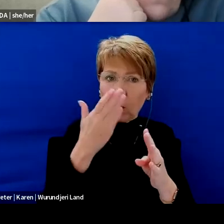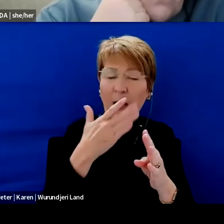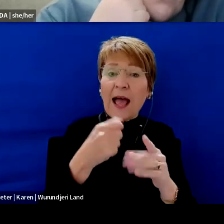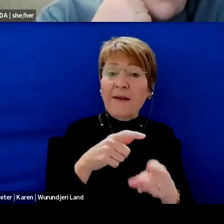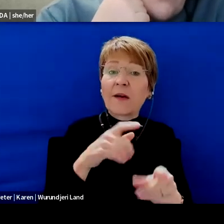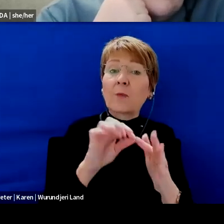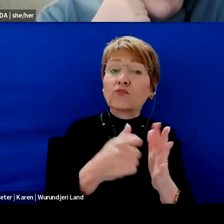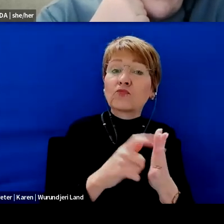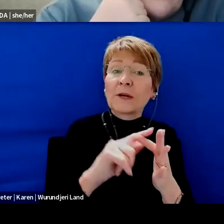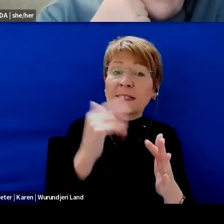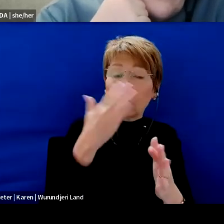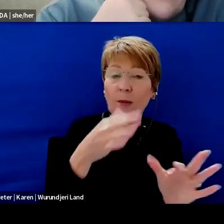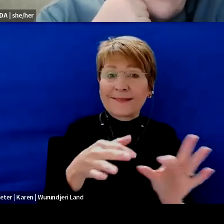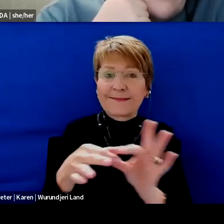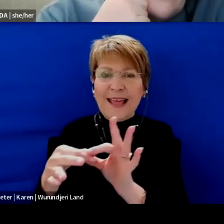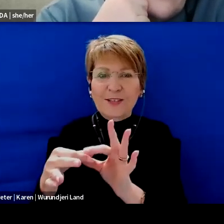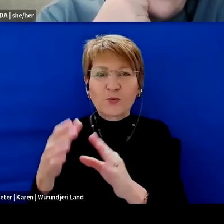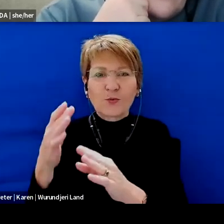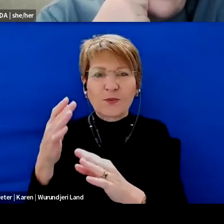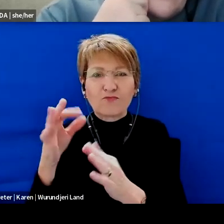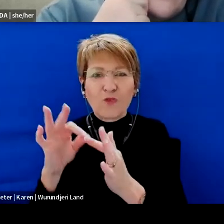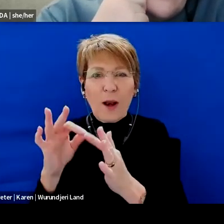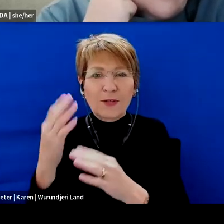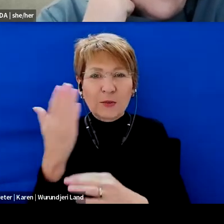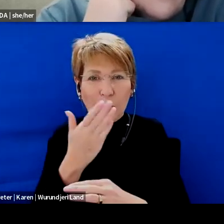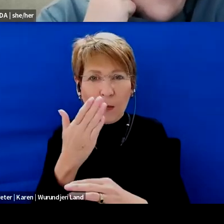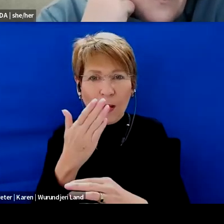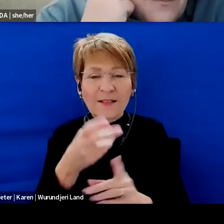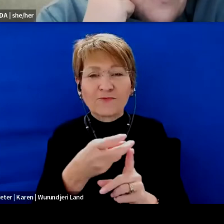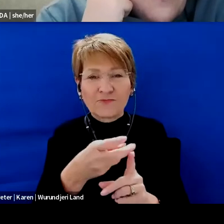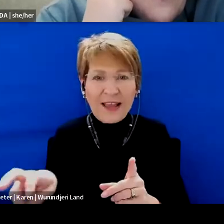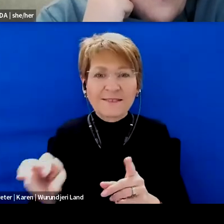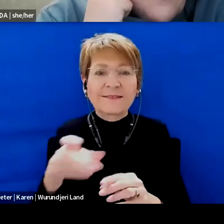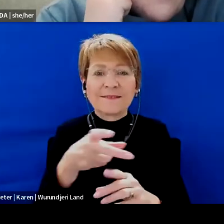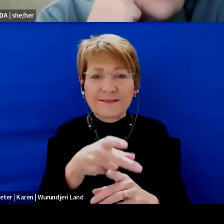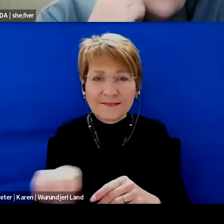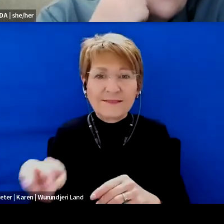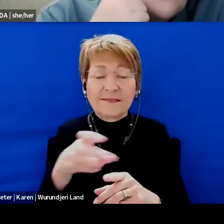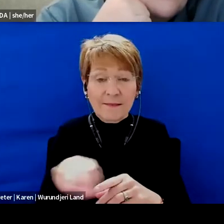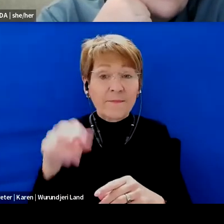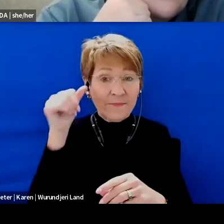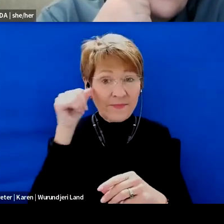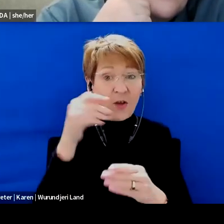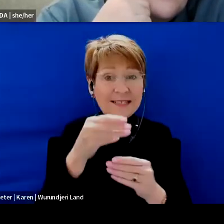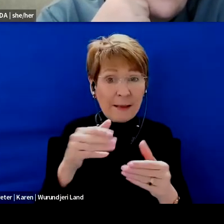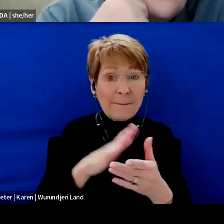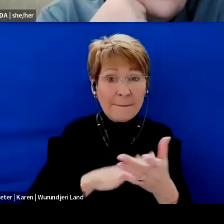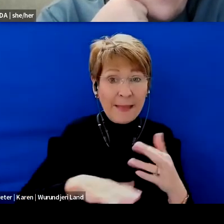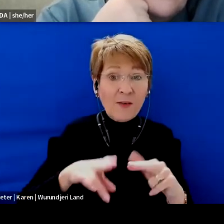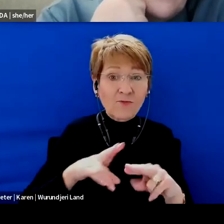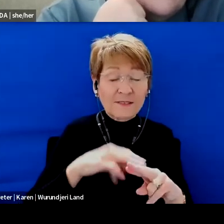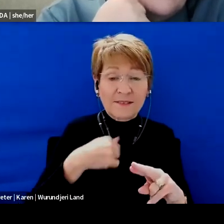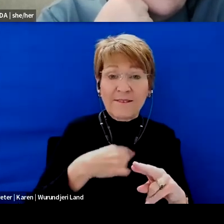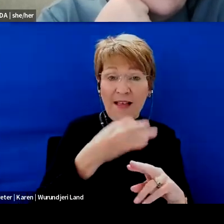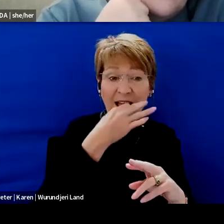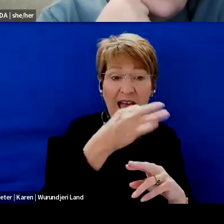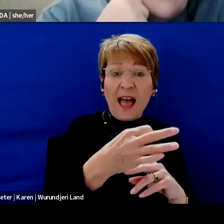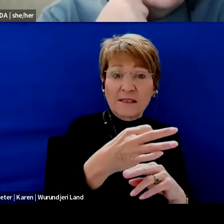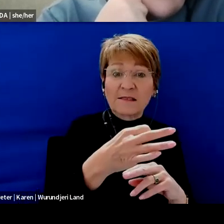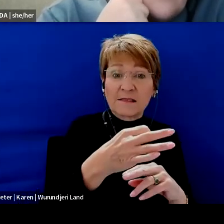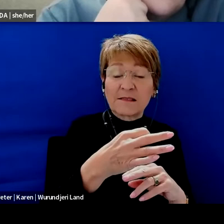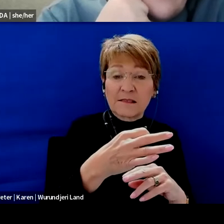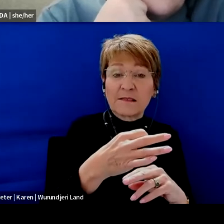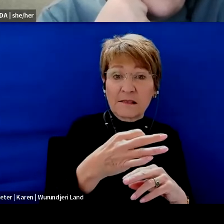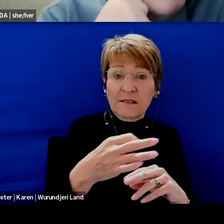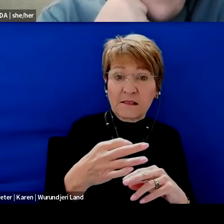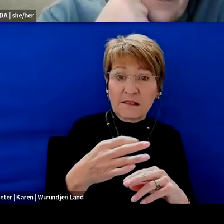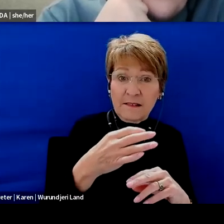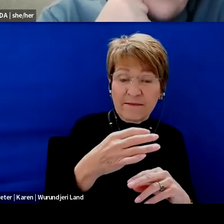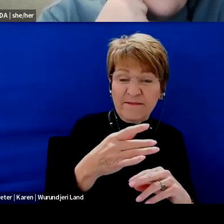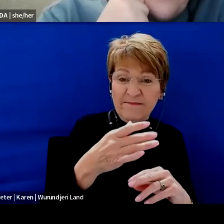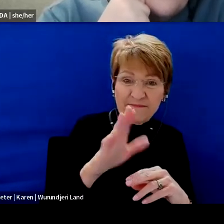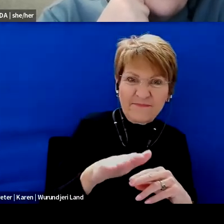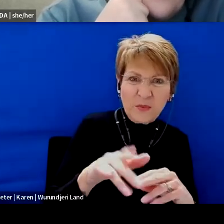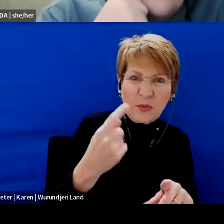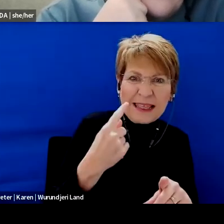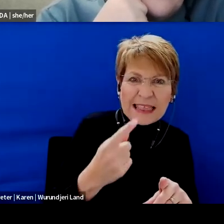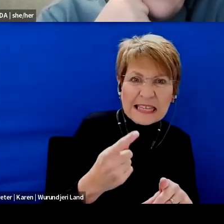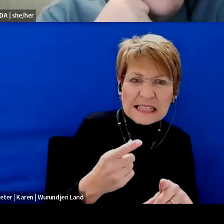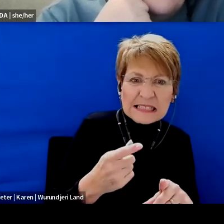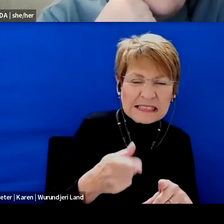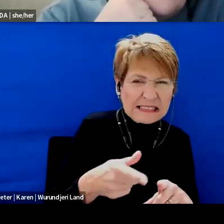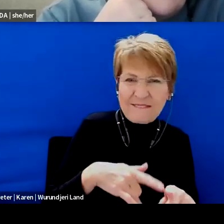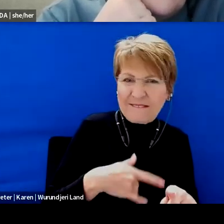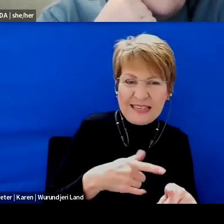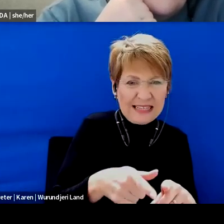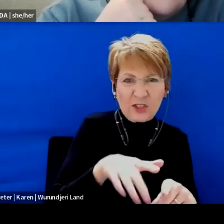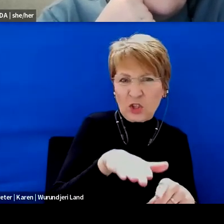So, I do, I am aware of incidents where parents have approached price their, their child's educator, and they've gone Hey, wait I think that's quite ready.